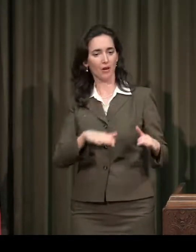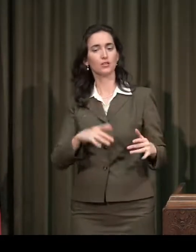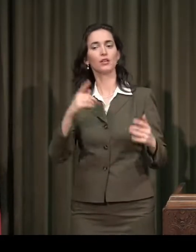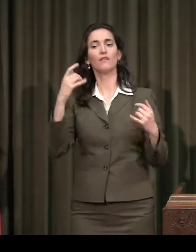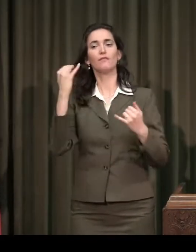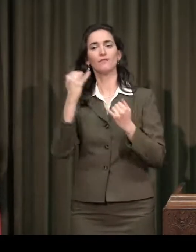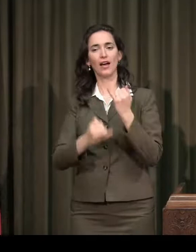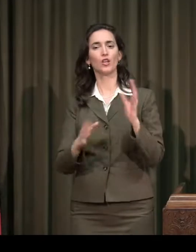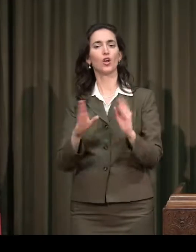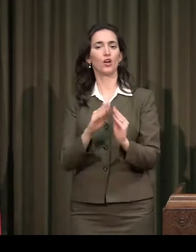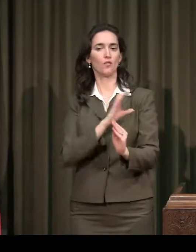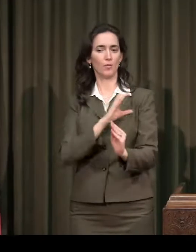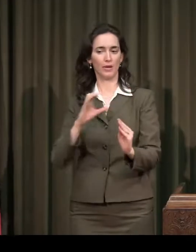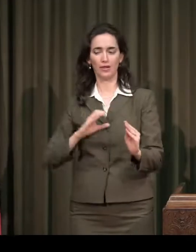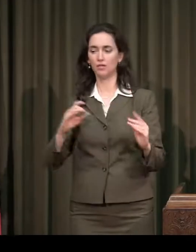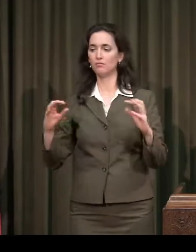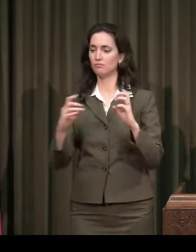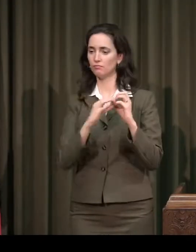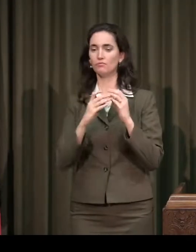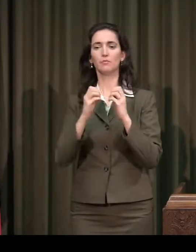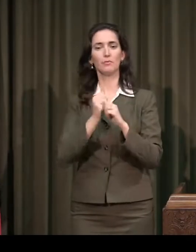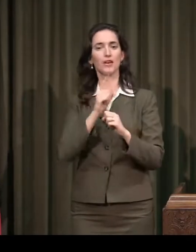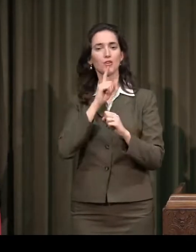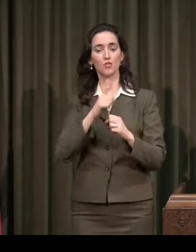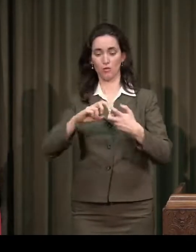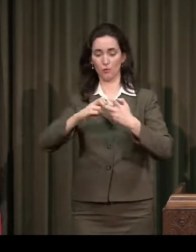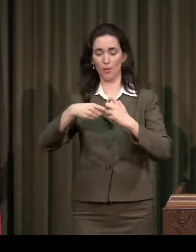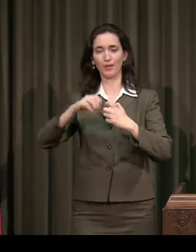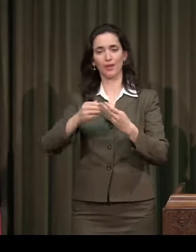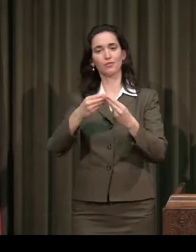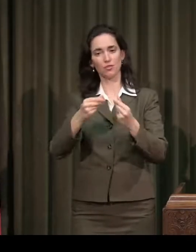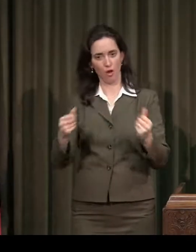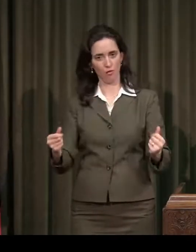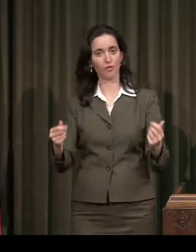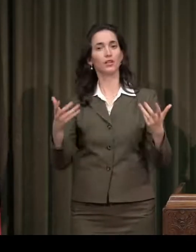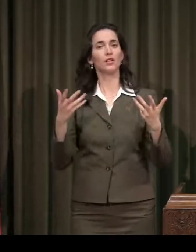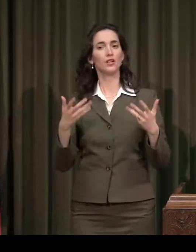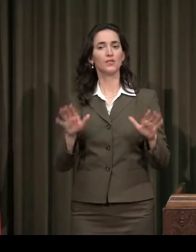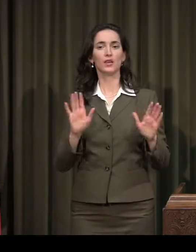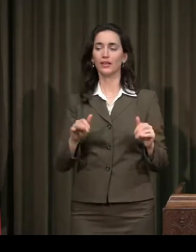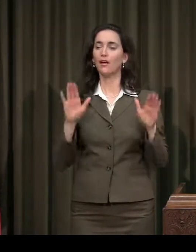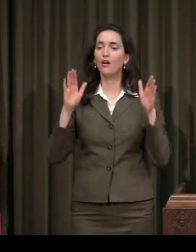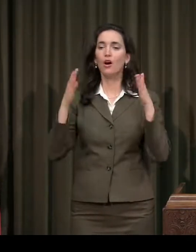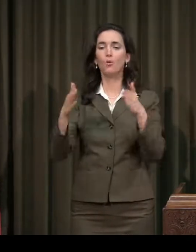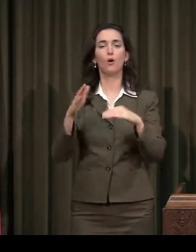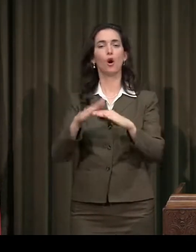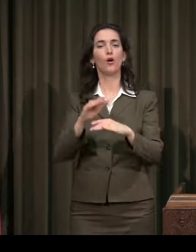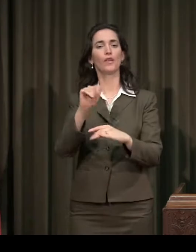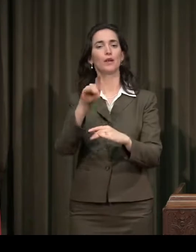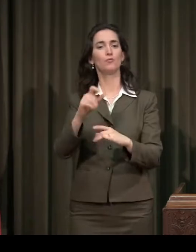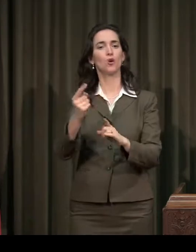and and make sure that we can solve this problem and then focus our attention on the April regular session so with that